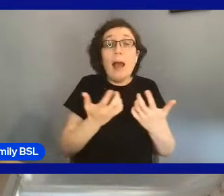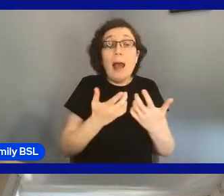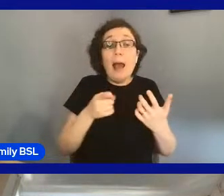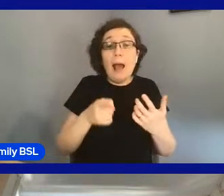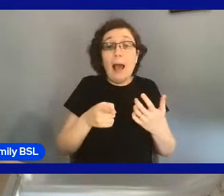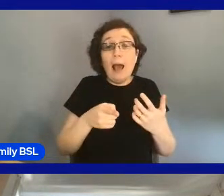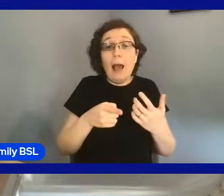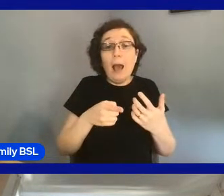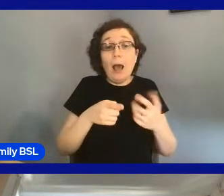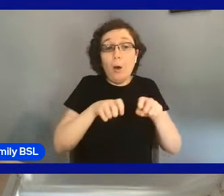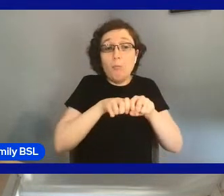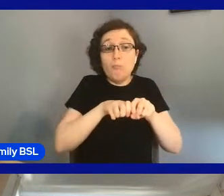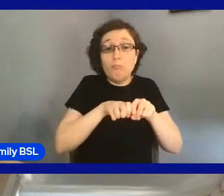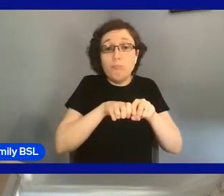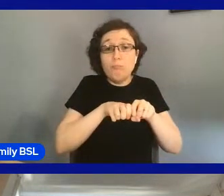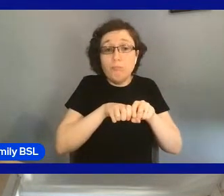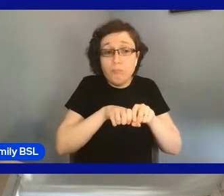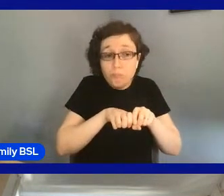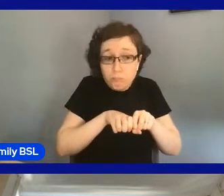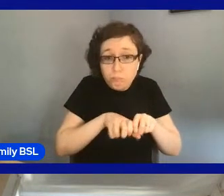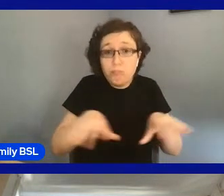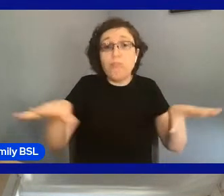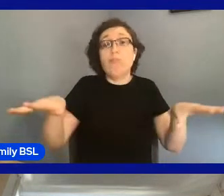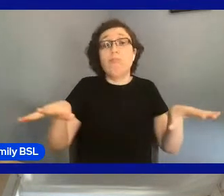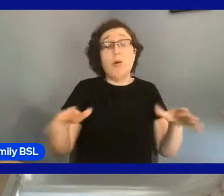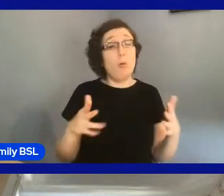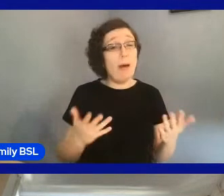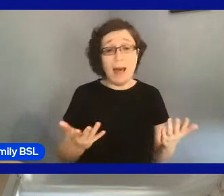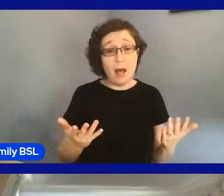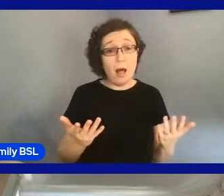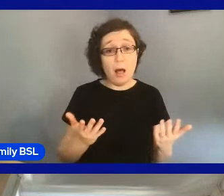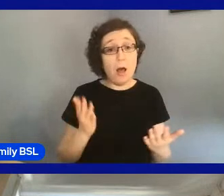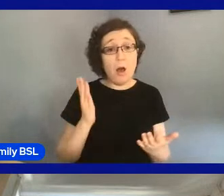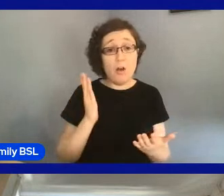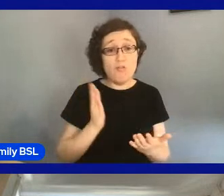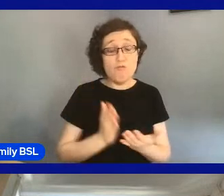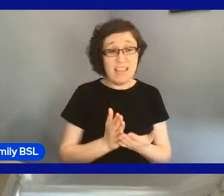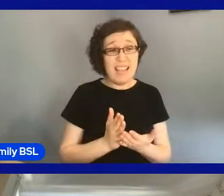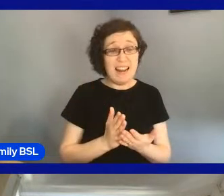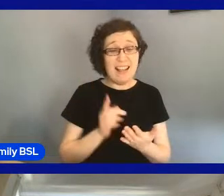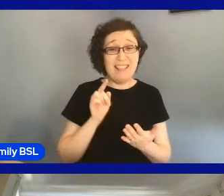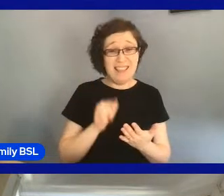That was beautiful, and a lovely way of them exploring their experiences of that space.